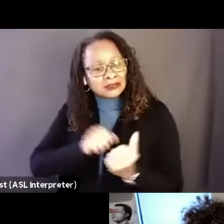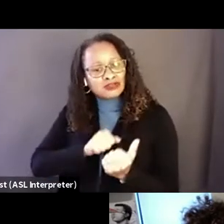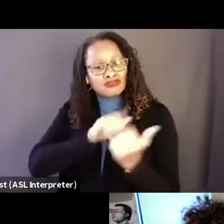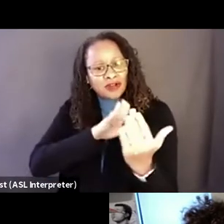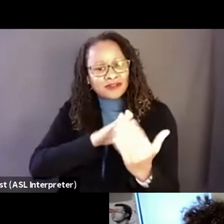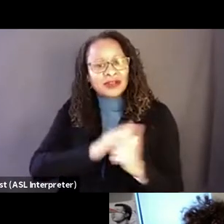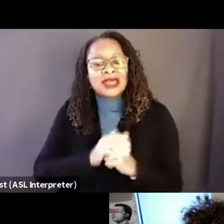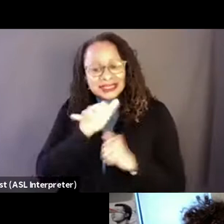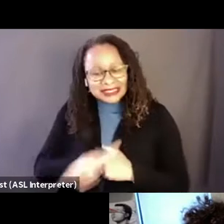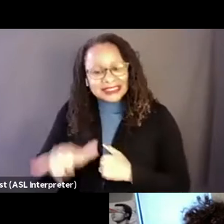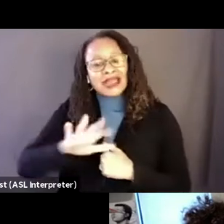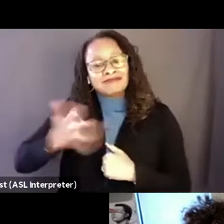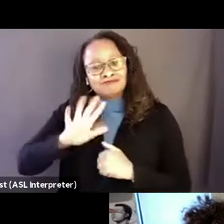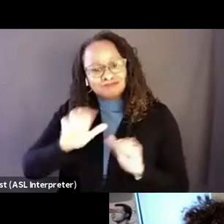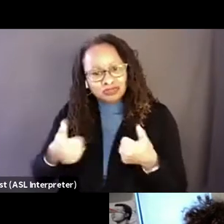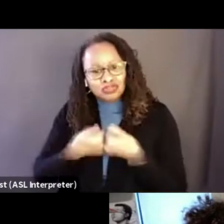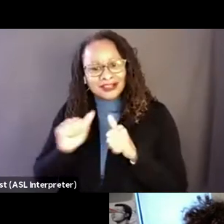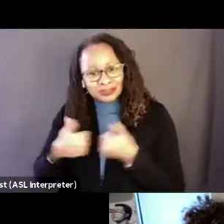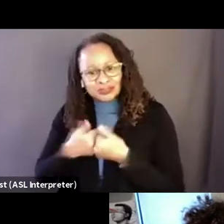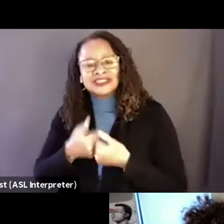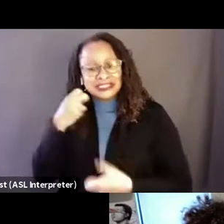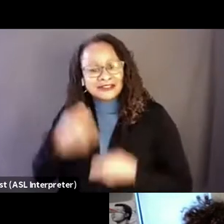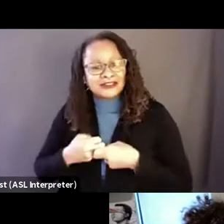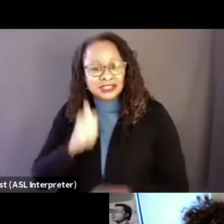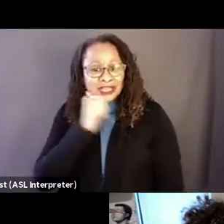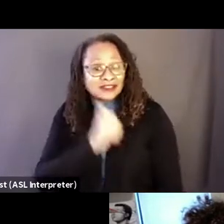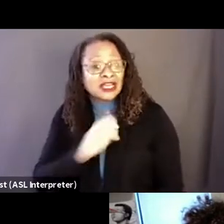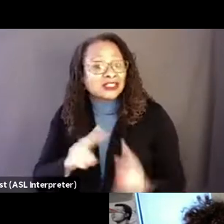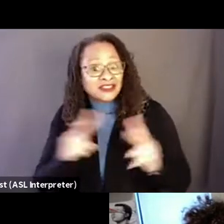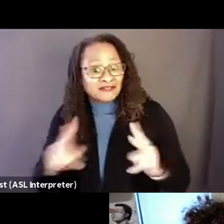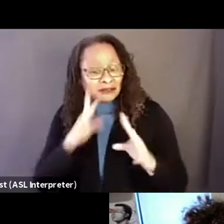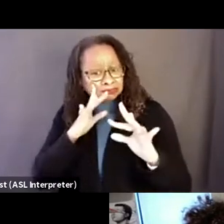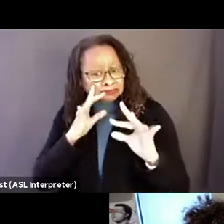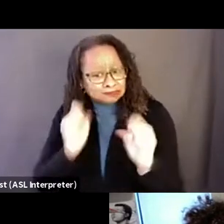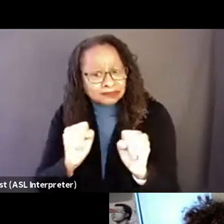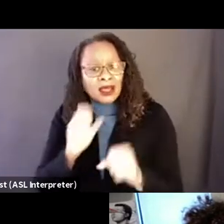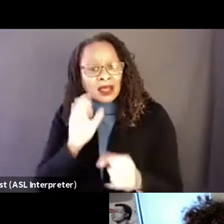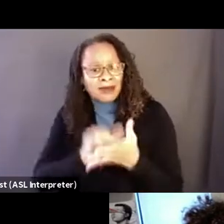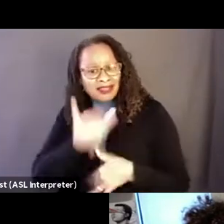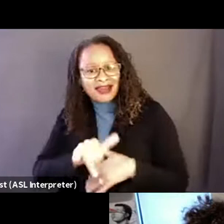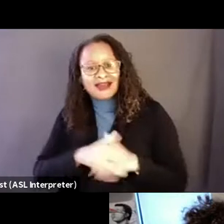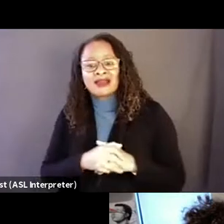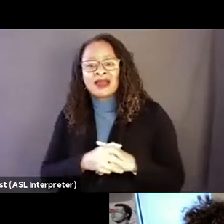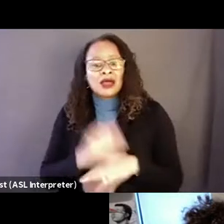the same sort of challenges and hardships. And so just being really captivated by that, knowing that world,